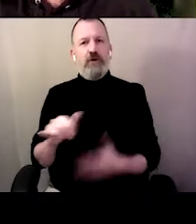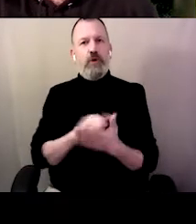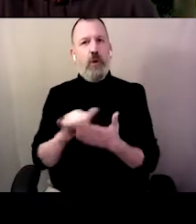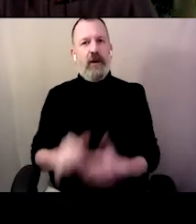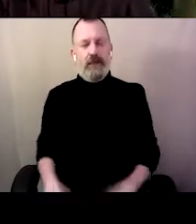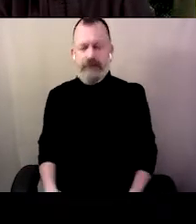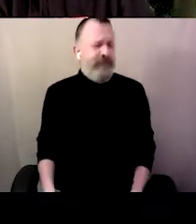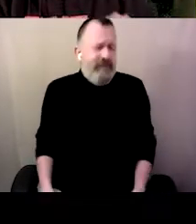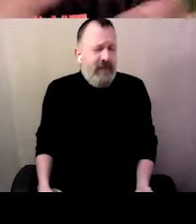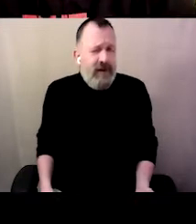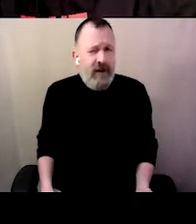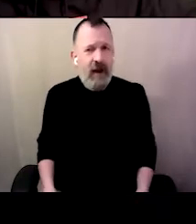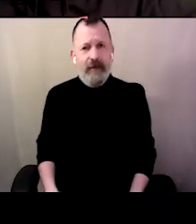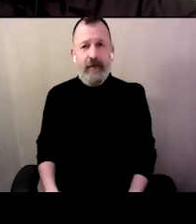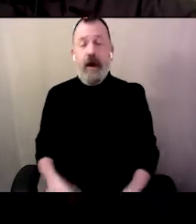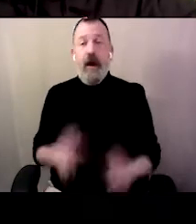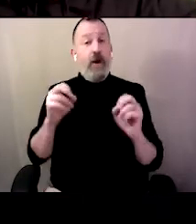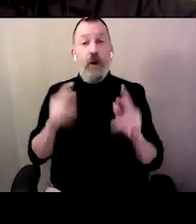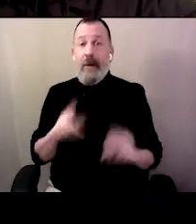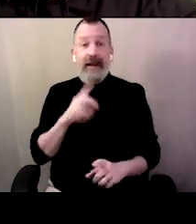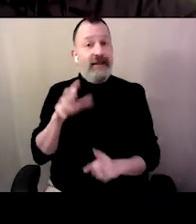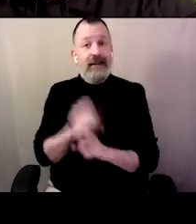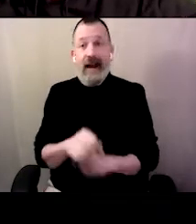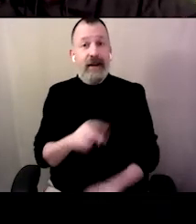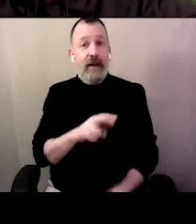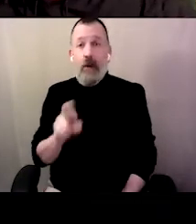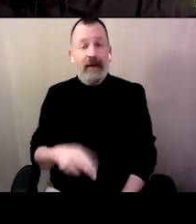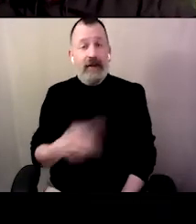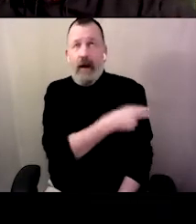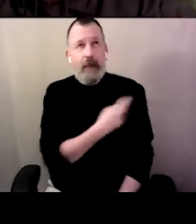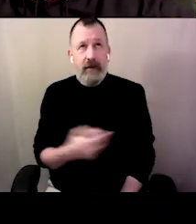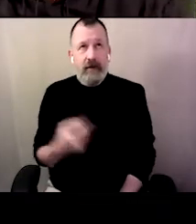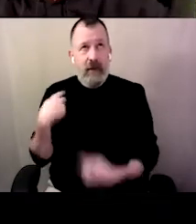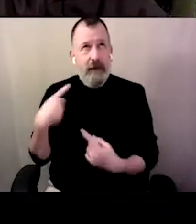you know, nobody's attacking Rochester hospital. CalebBarlow: Right now, so we had that caveat,